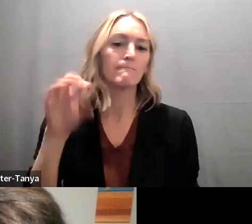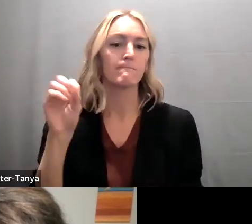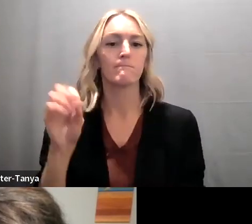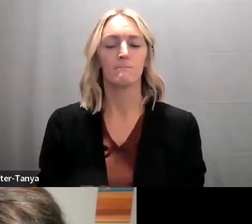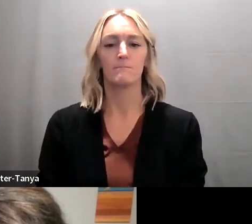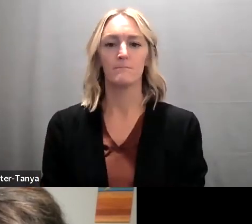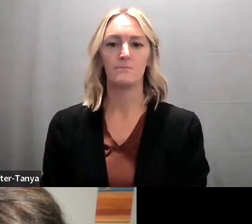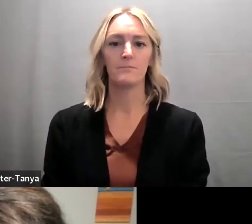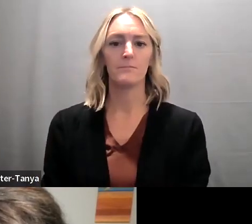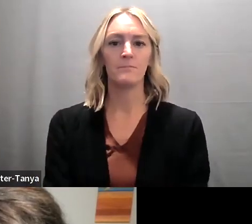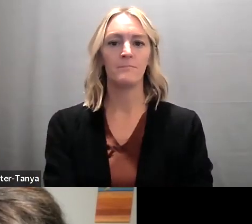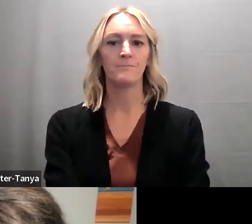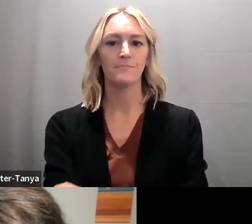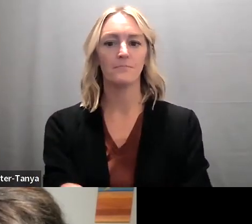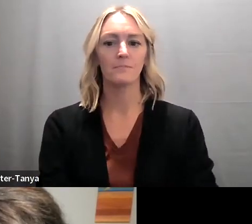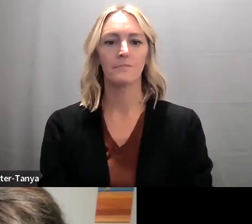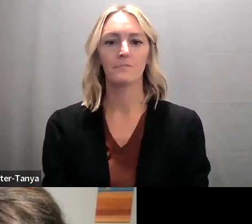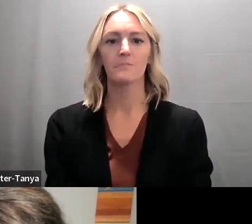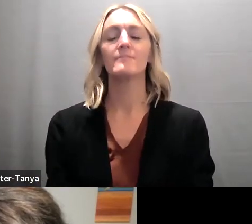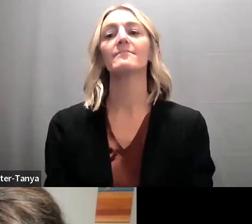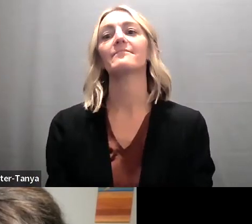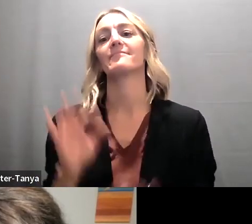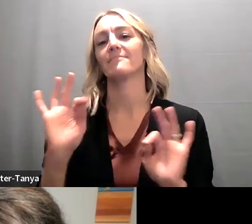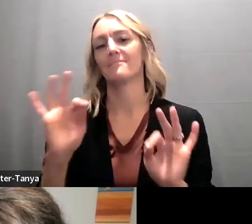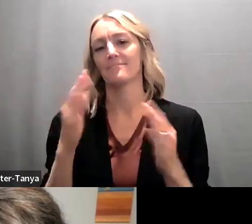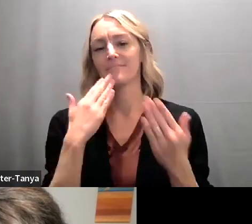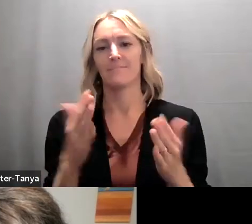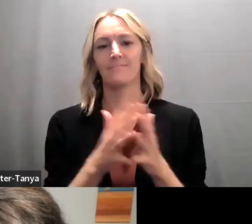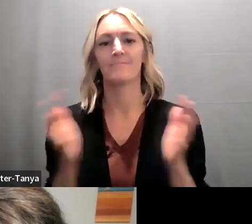Excellent. Thank you so much.